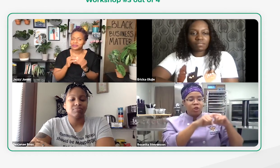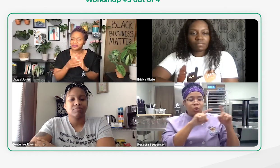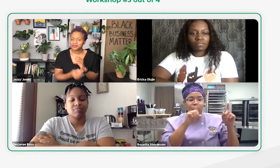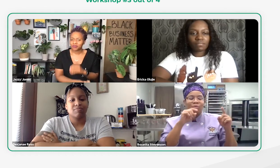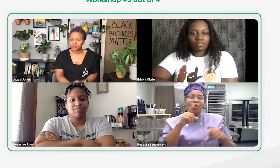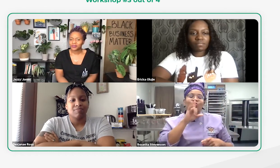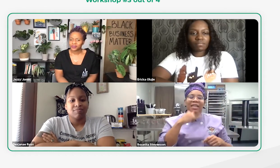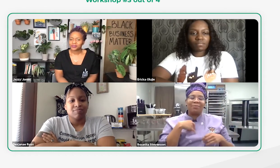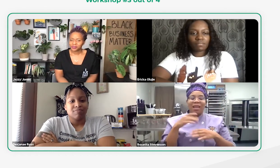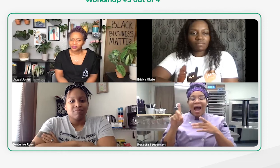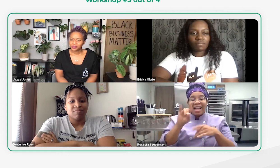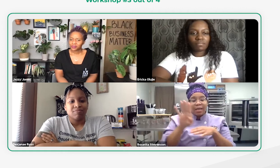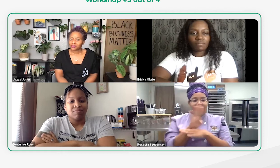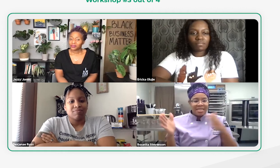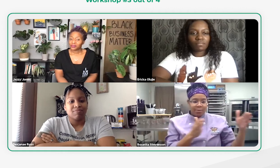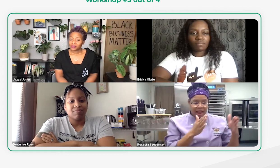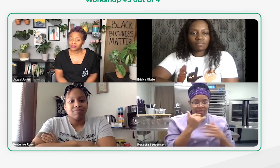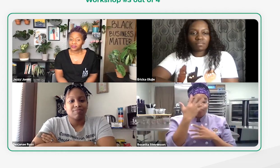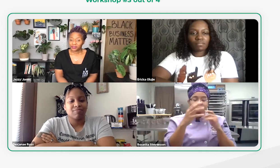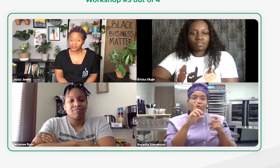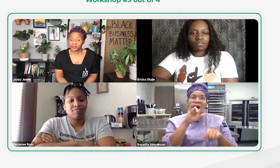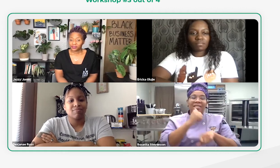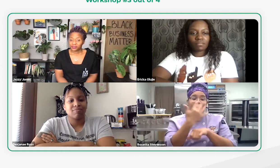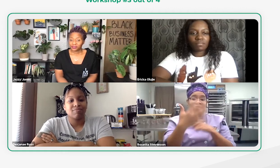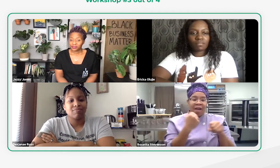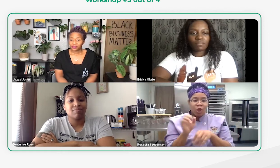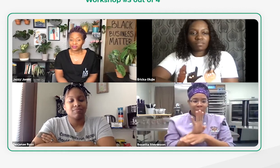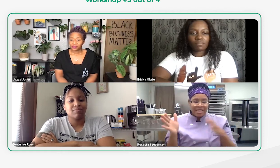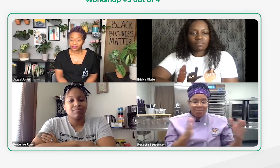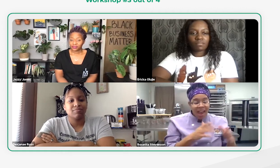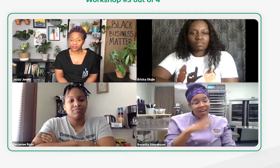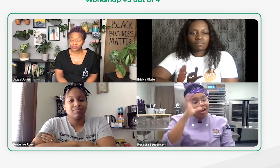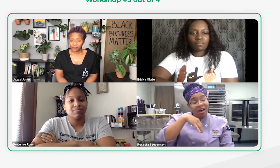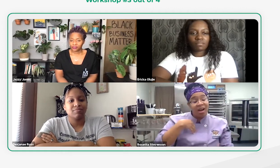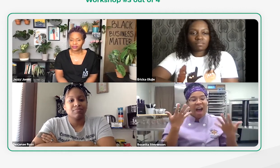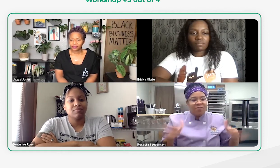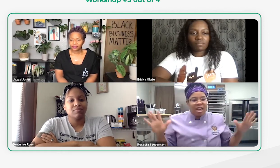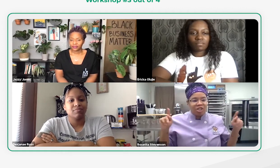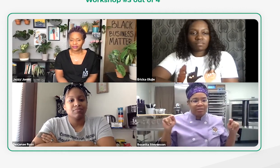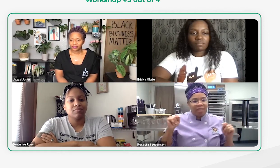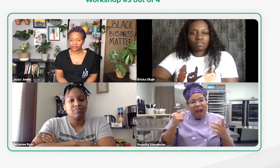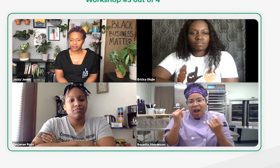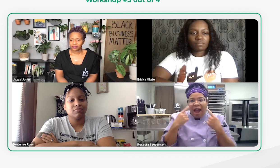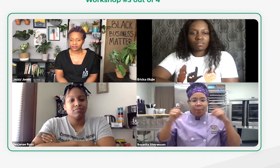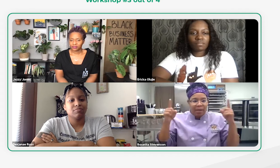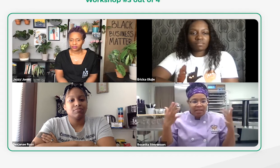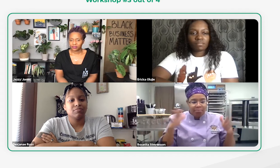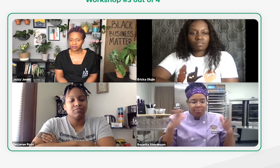Right. For short time I had a business plan a 5-year business plan that I adopted. I thought